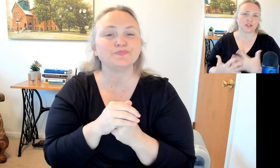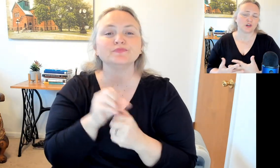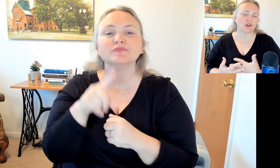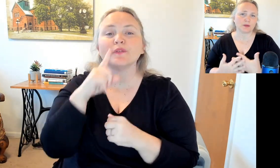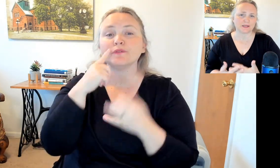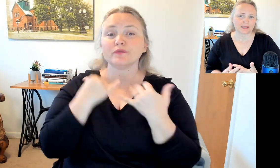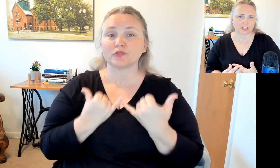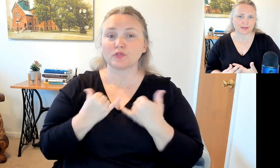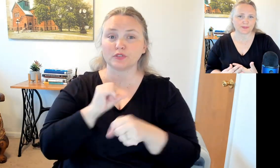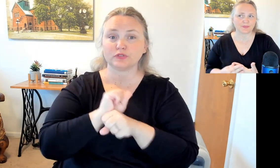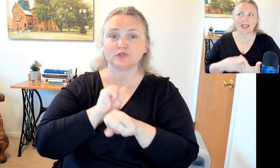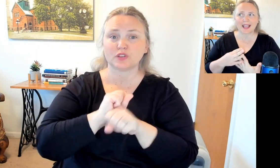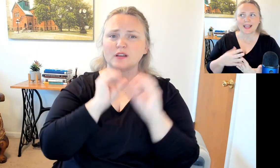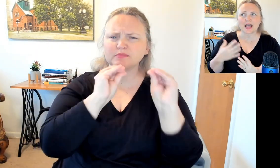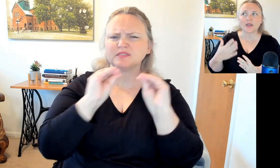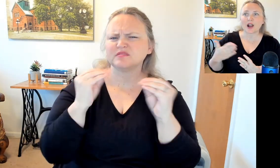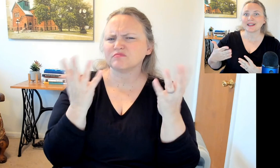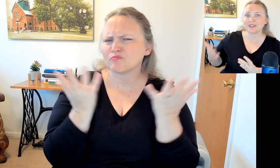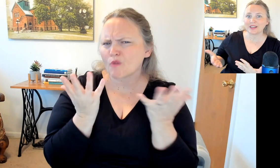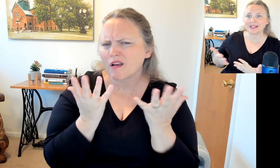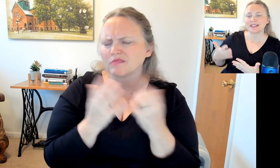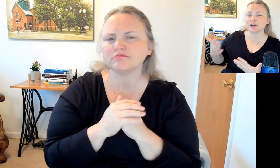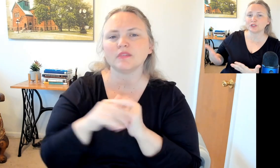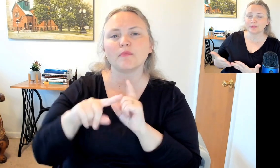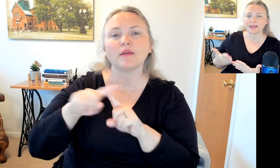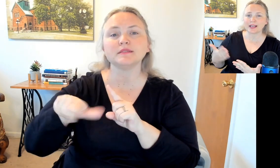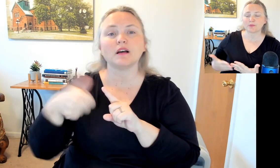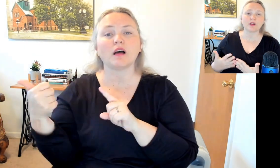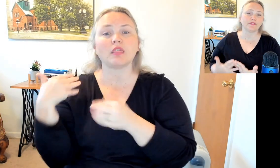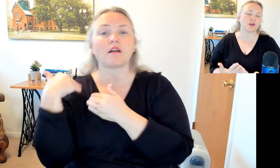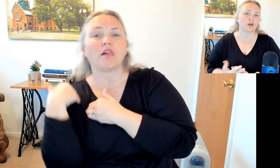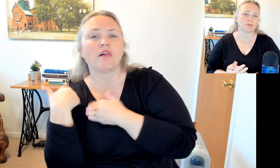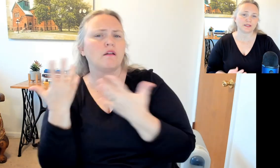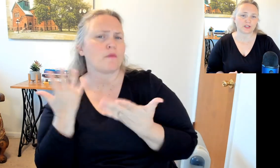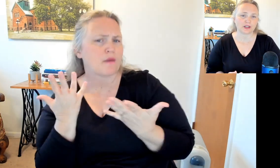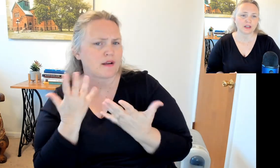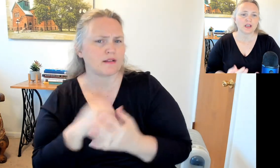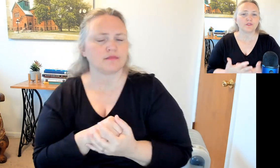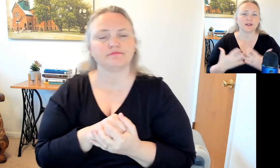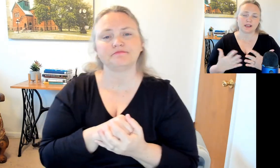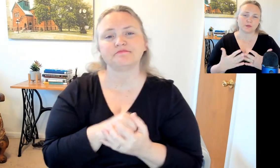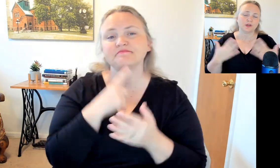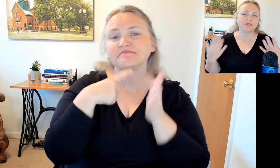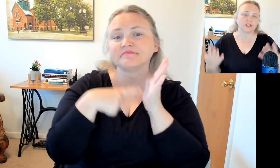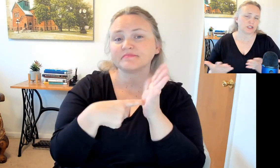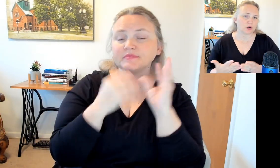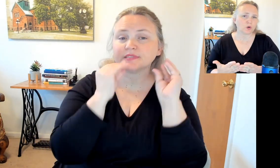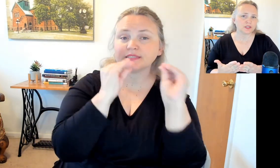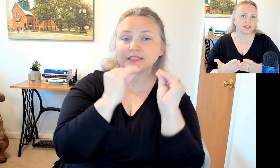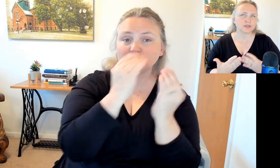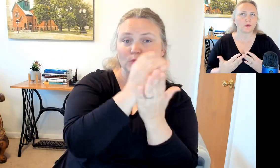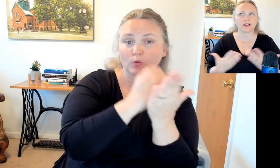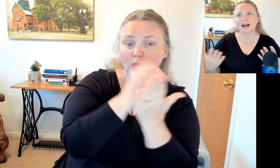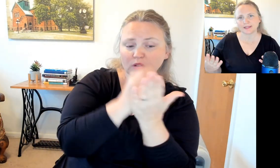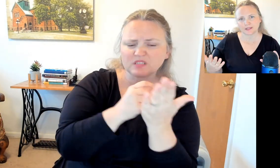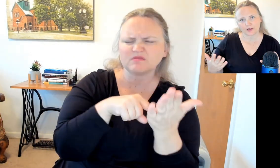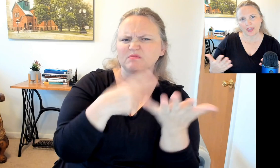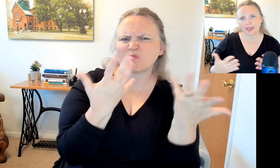in your current position. And other activities that you're doing as part of your current position. for example, if you're teaching courses, what classes are they?